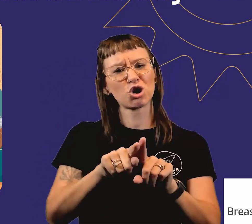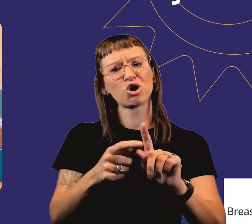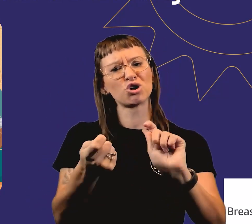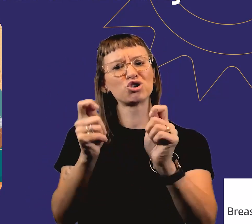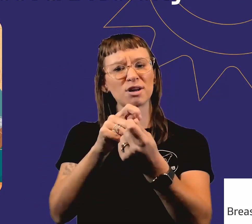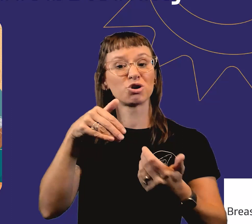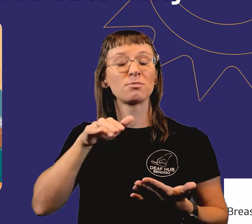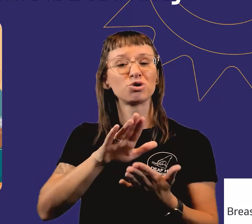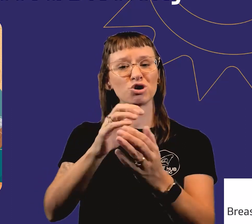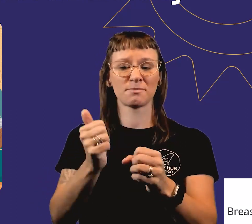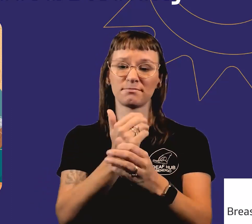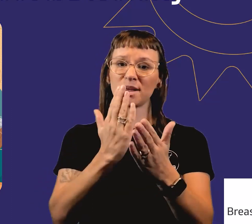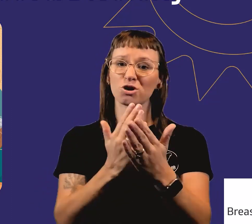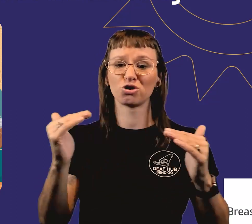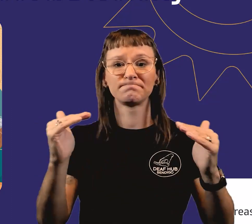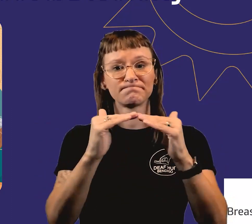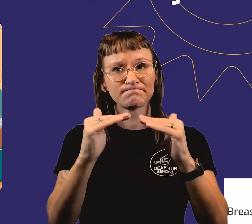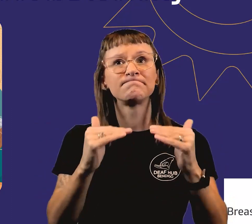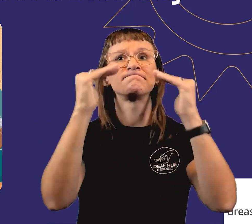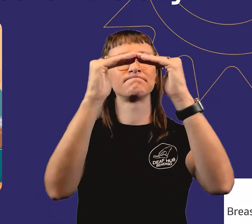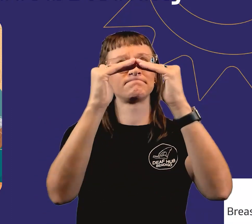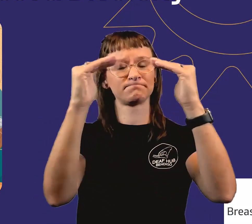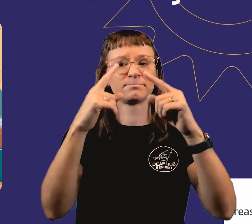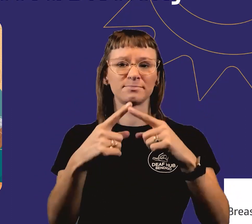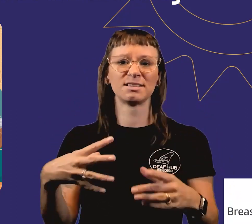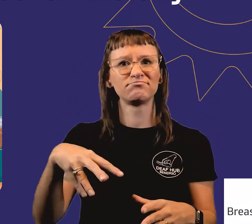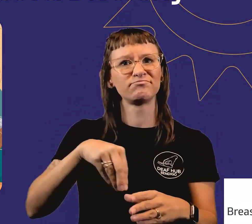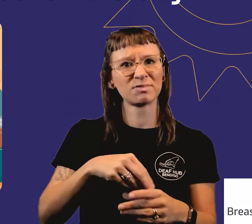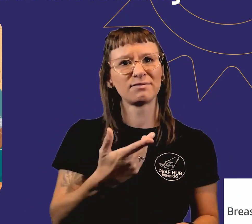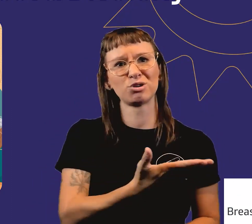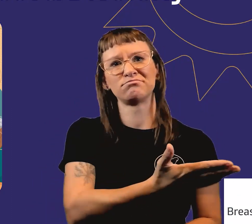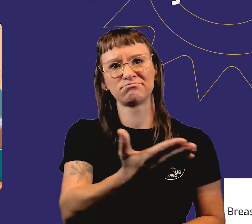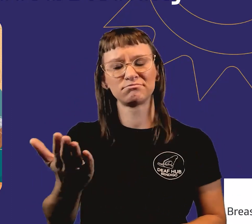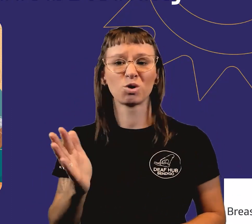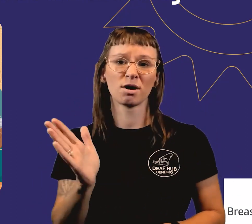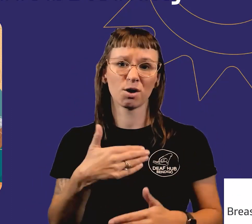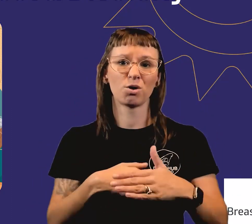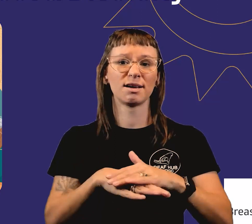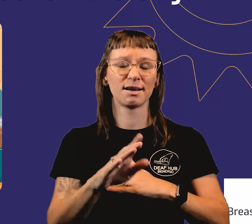we evolve our approach to ensure greater equity and inclusion across the Loddon Mallee region.